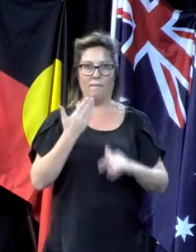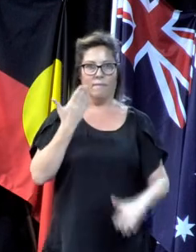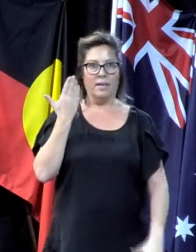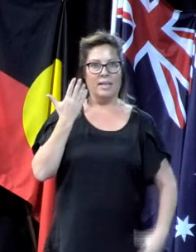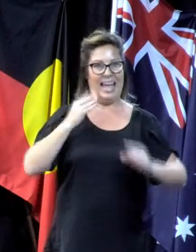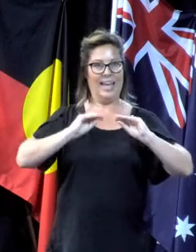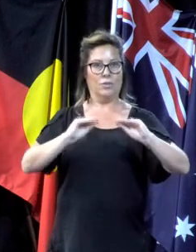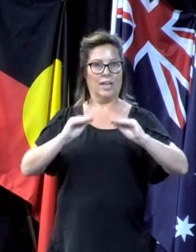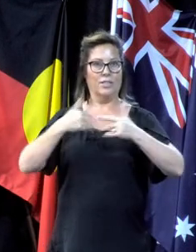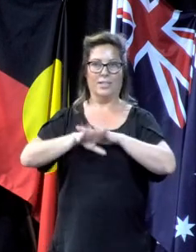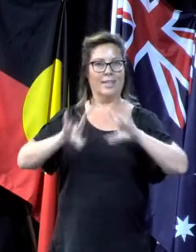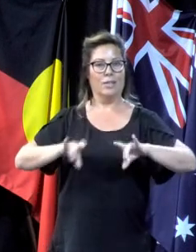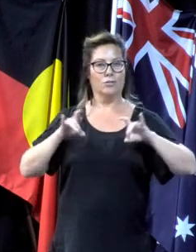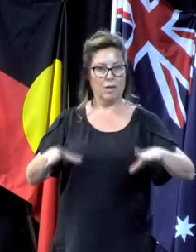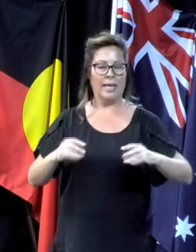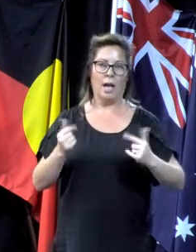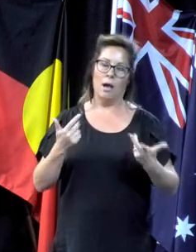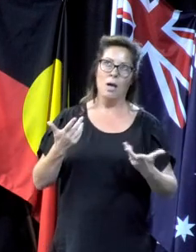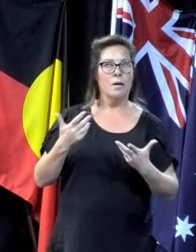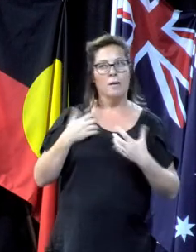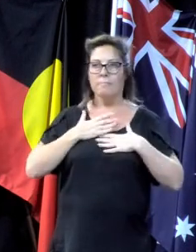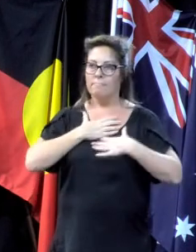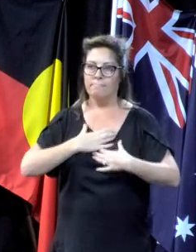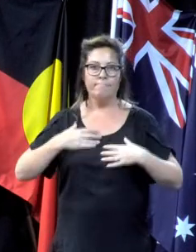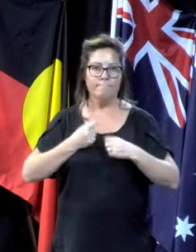I struggle with the amount of negative media that schooling gets in Australia.